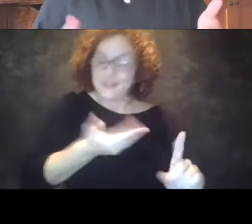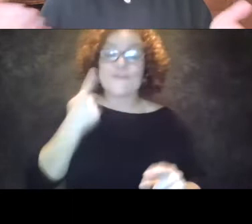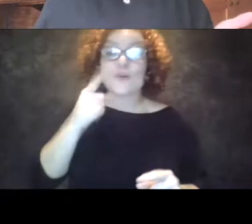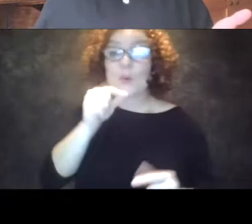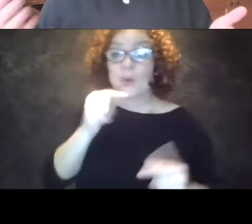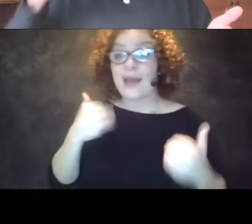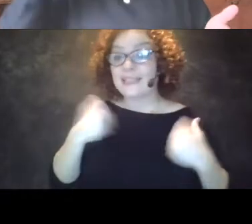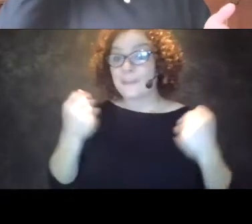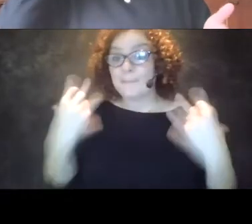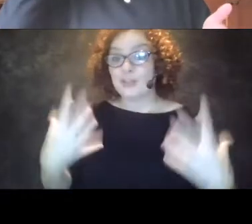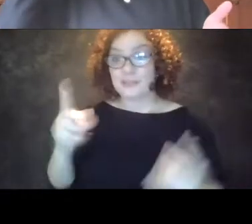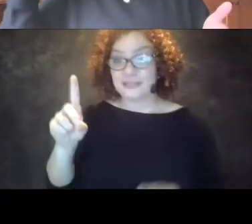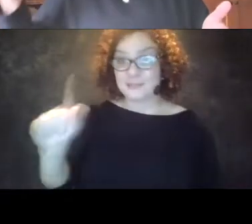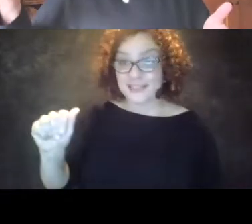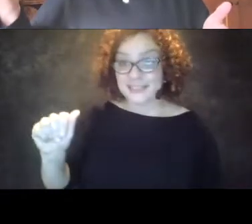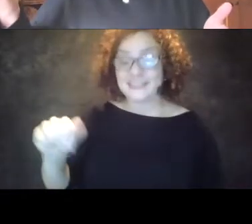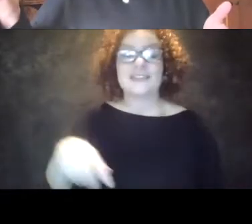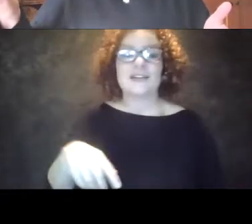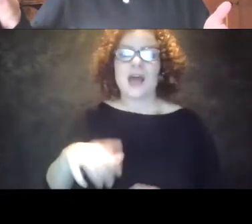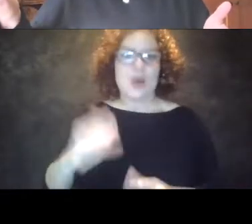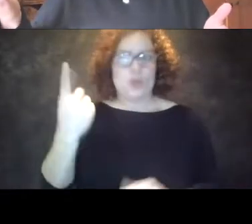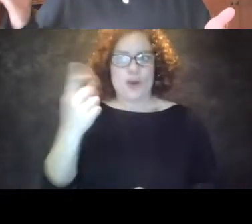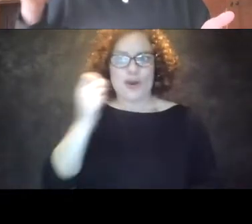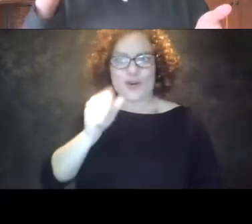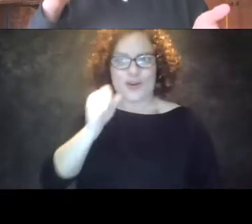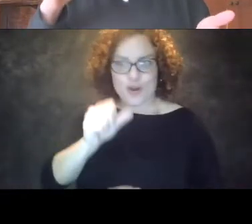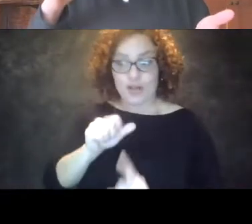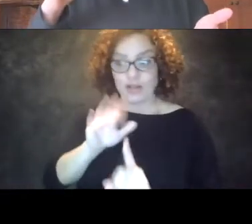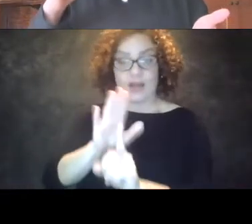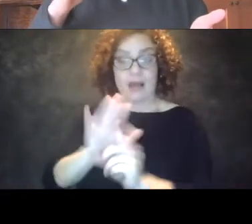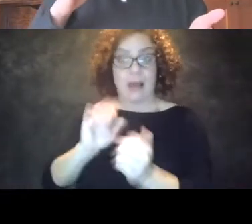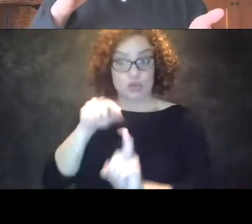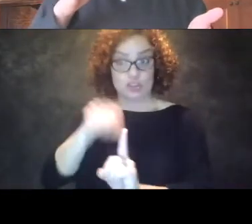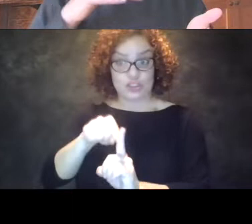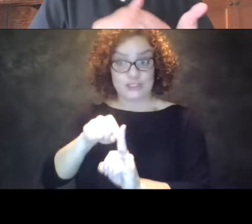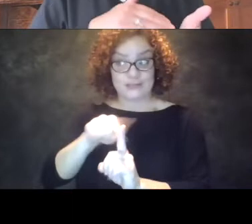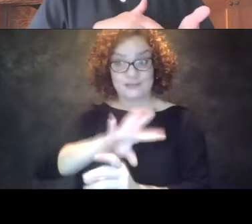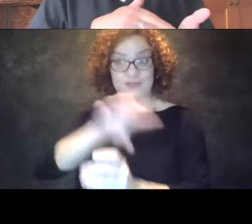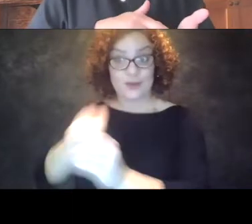they're kind of I knew a girl who her contribution was going around and using her switch talker